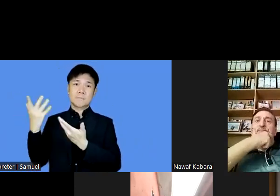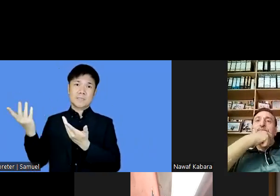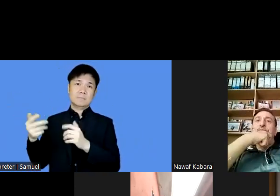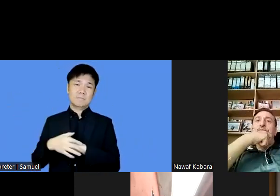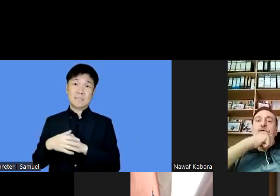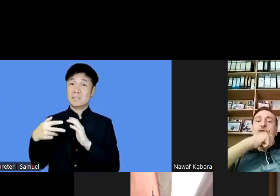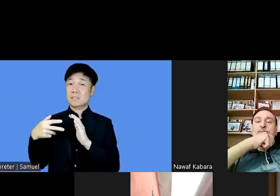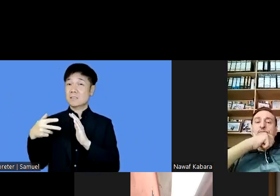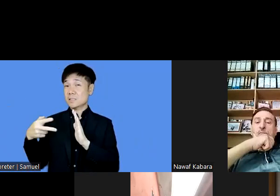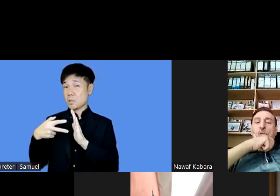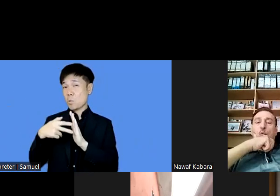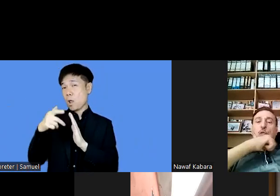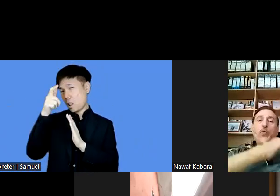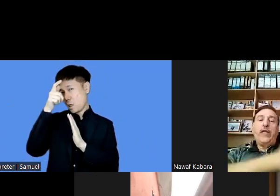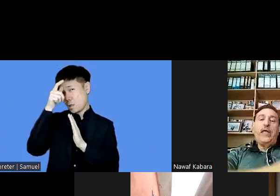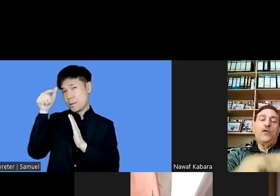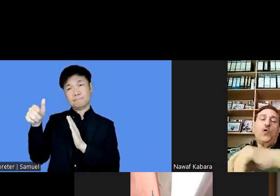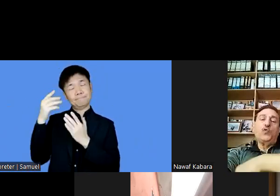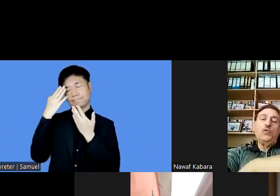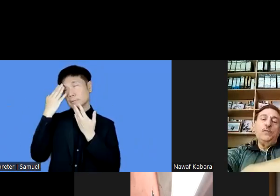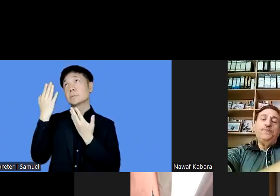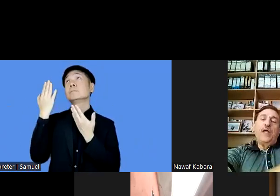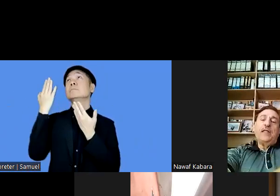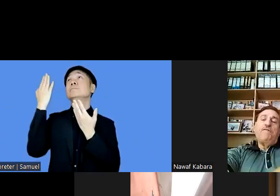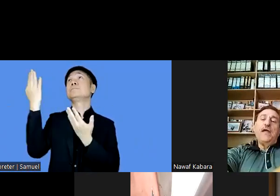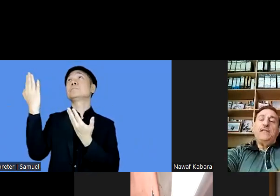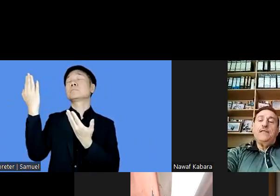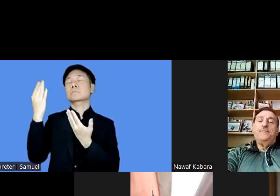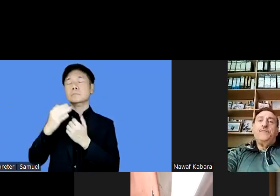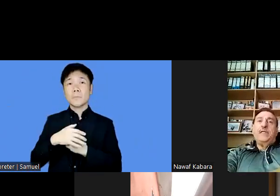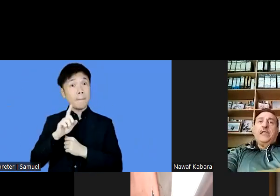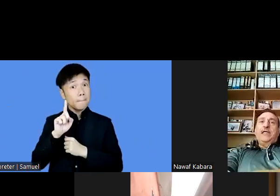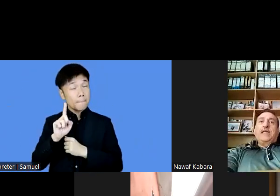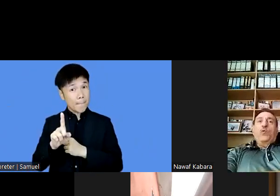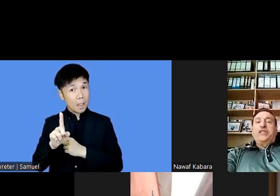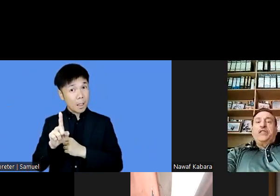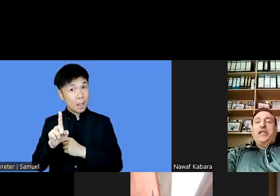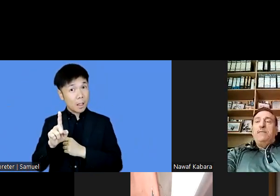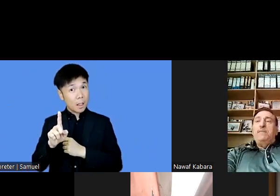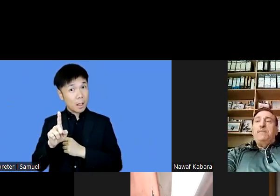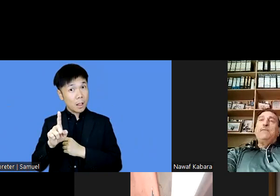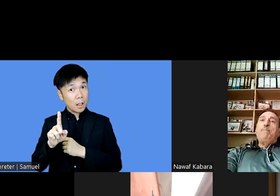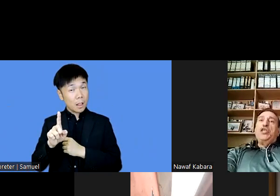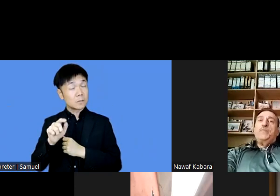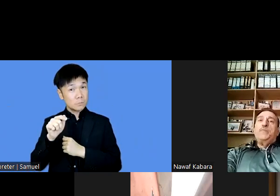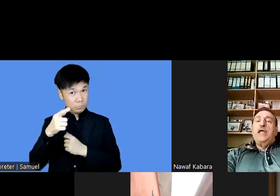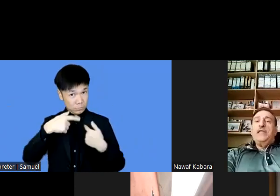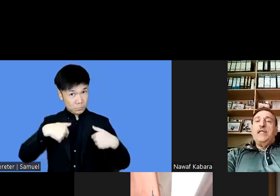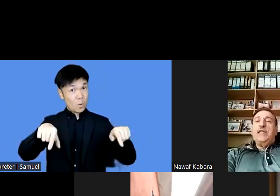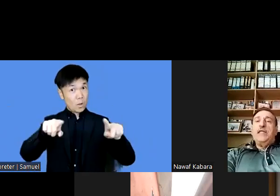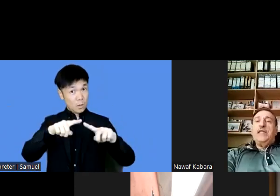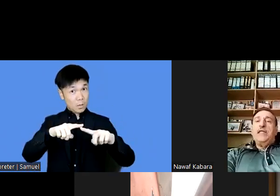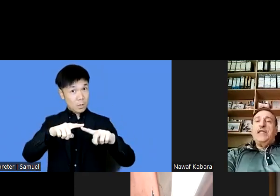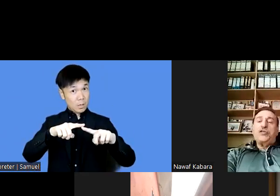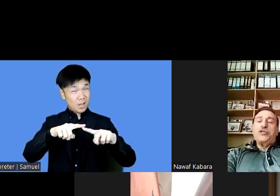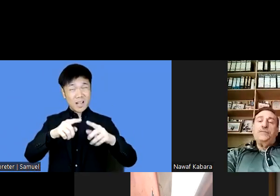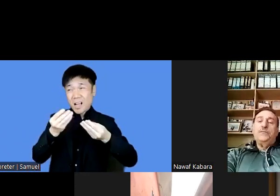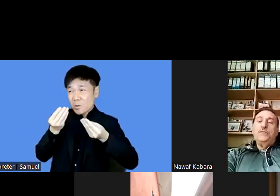However what we can control and effect is our treatment management and administration